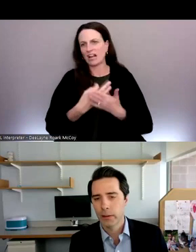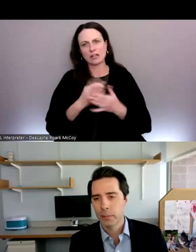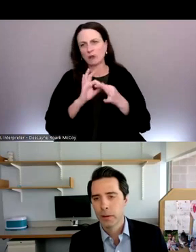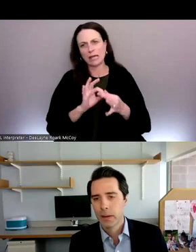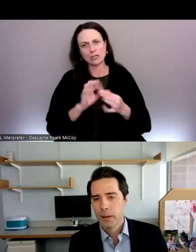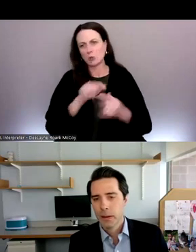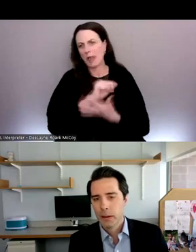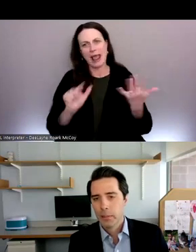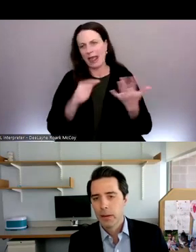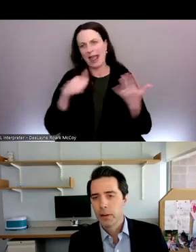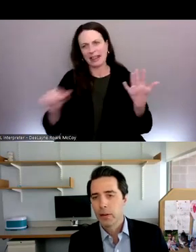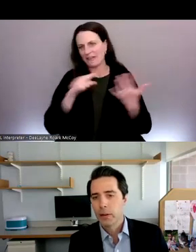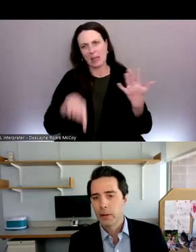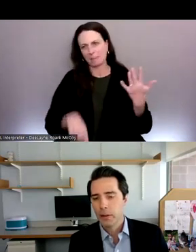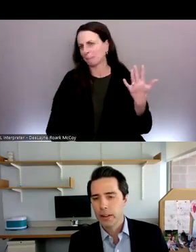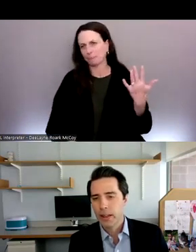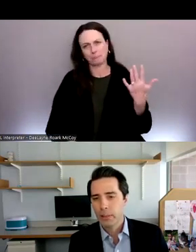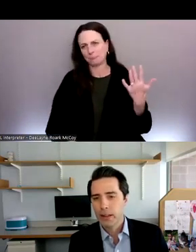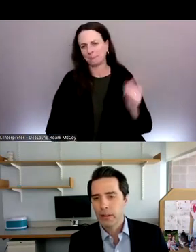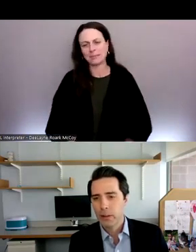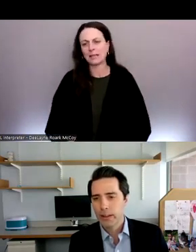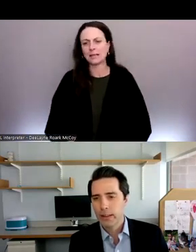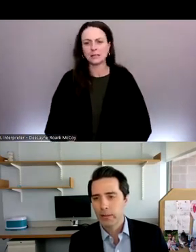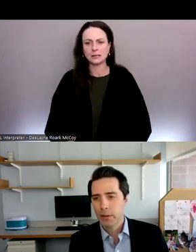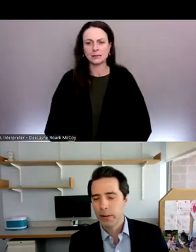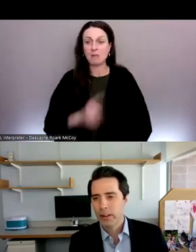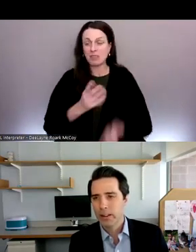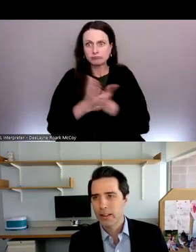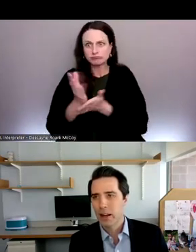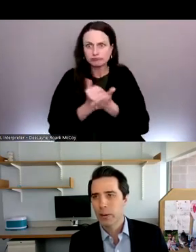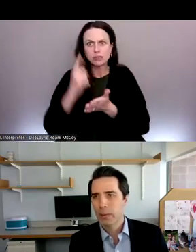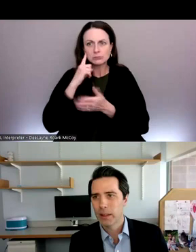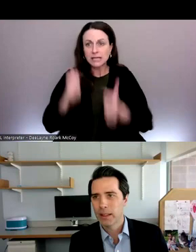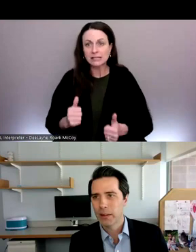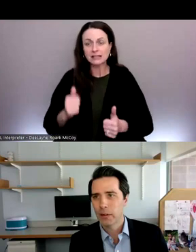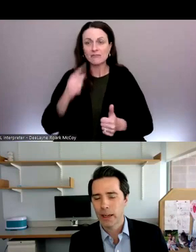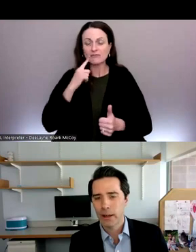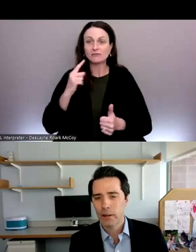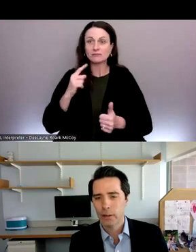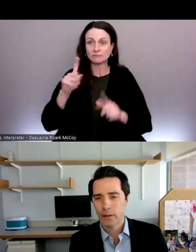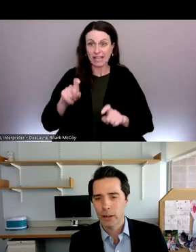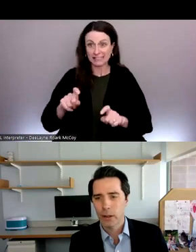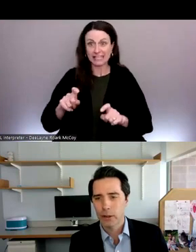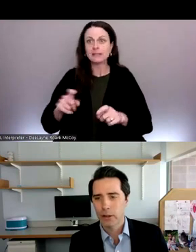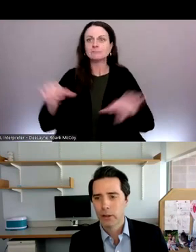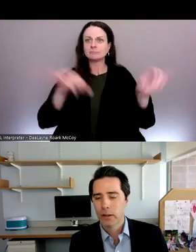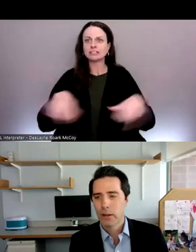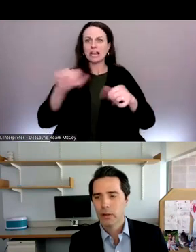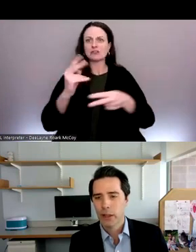of them but this comprehensive genetic testing for hearing loss has now become the